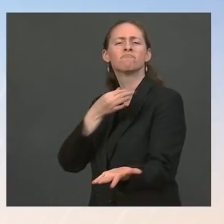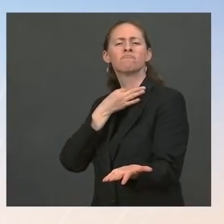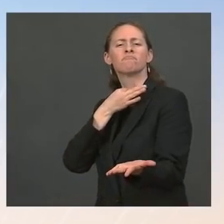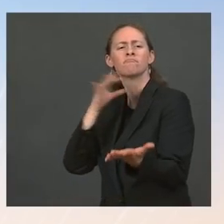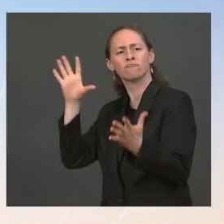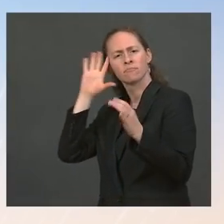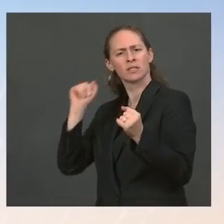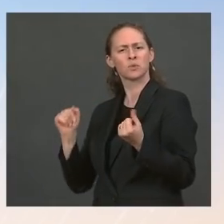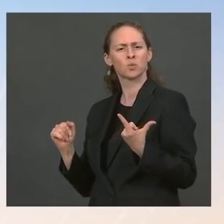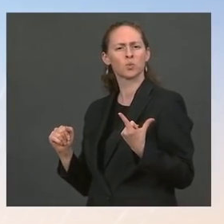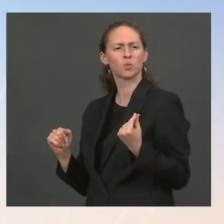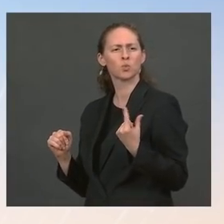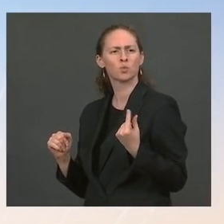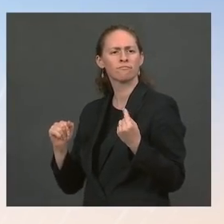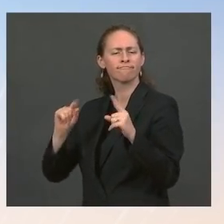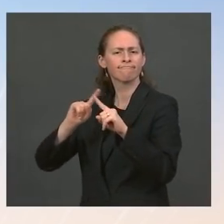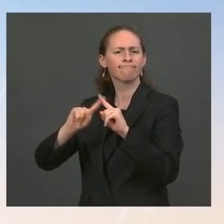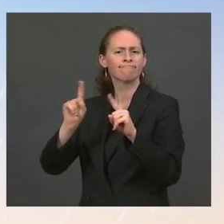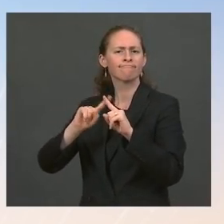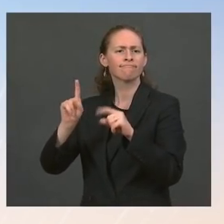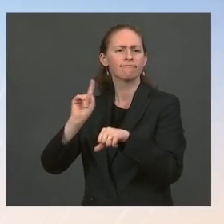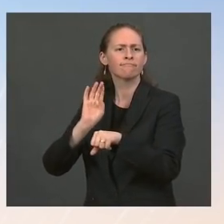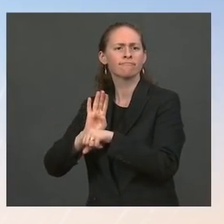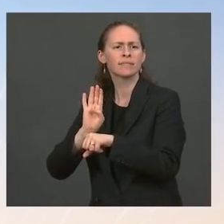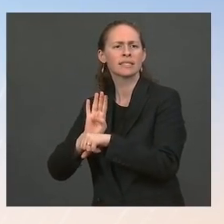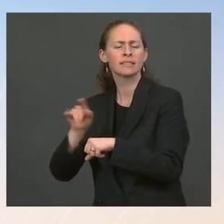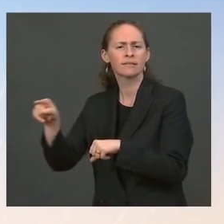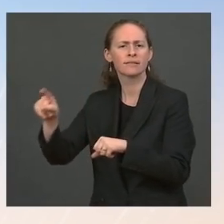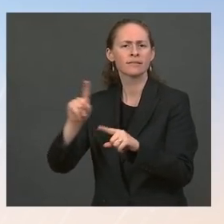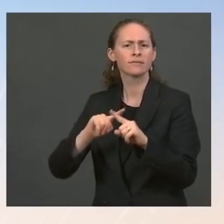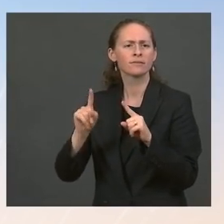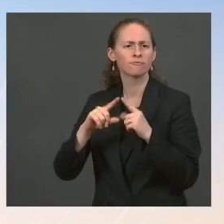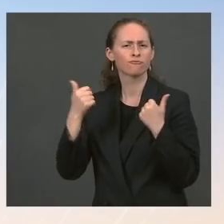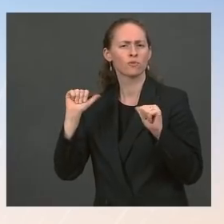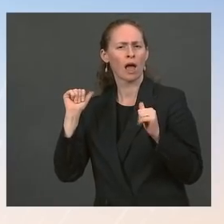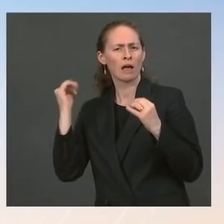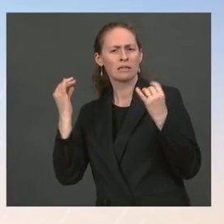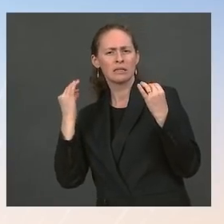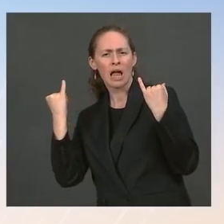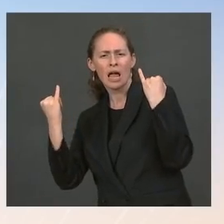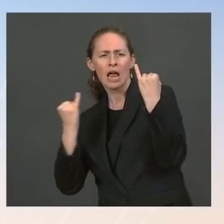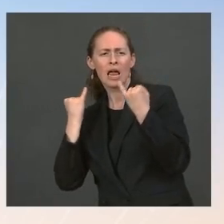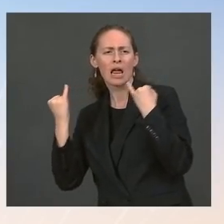using the tools that are available. Are you going to use the Defense Production Act? And how soon could that happen,